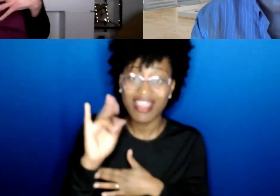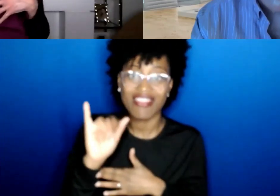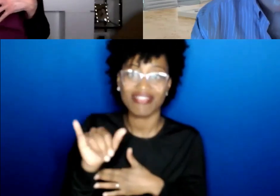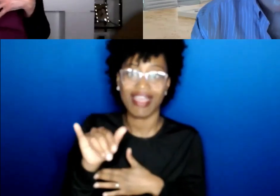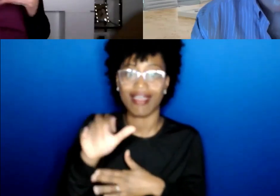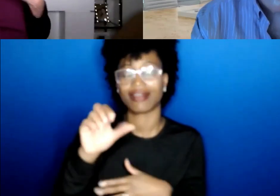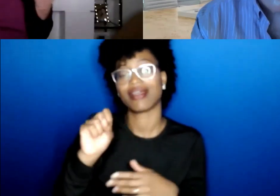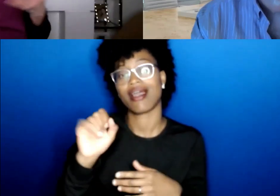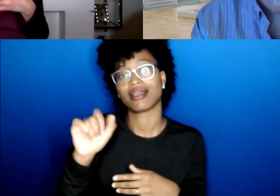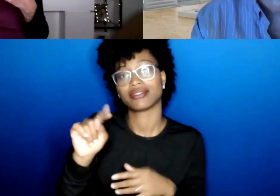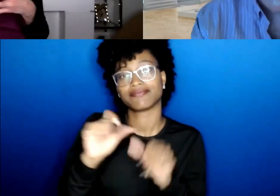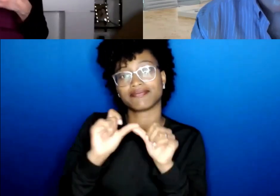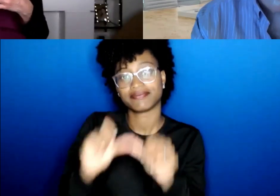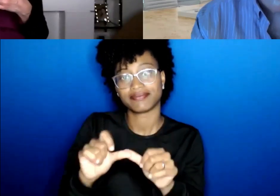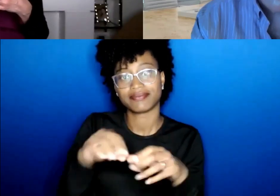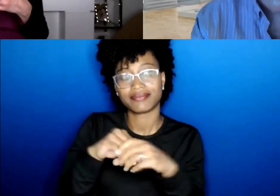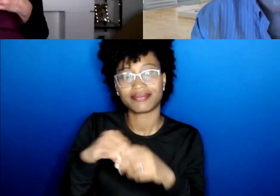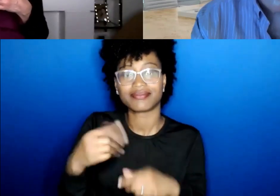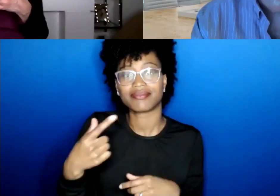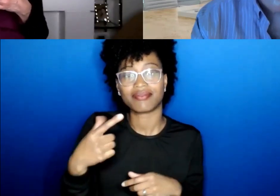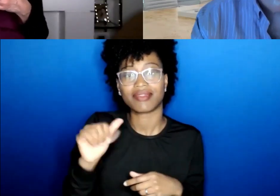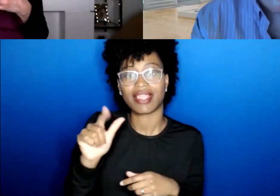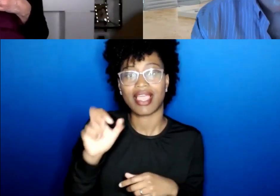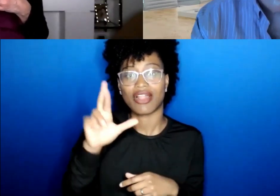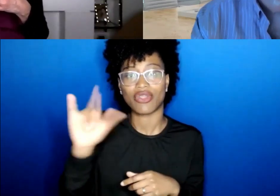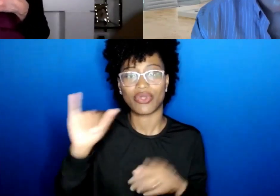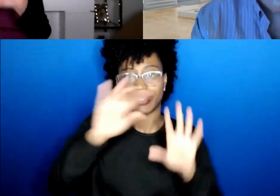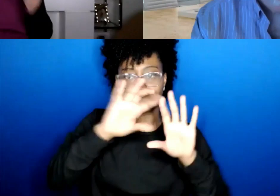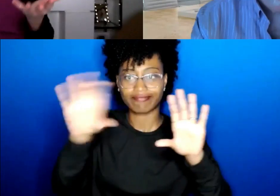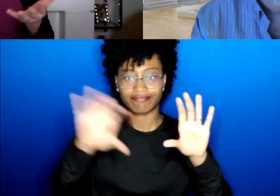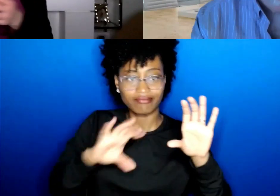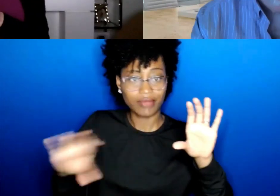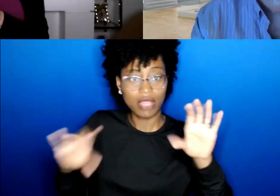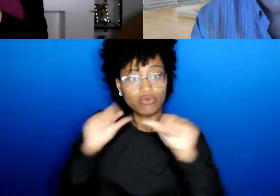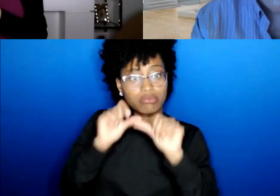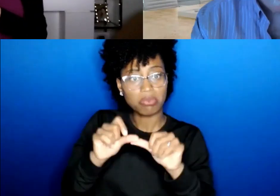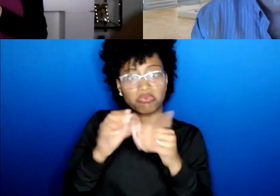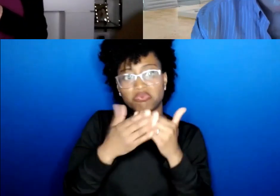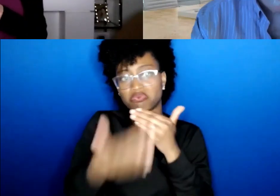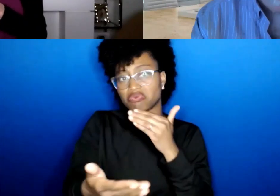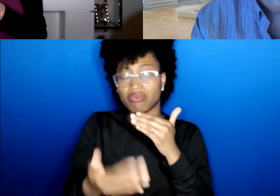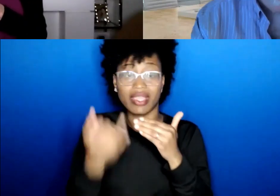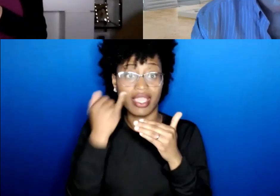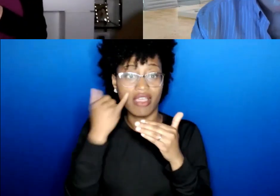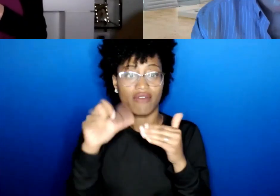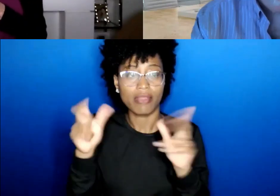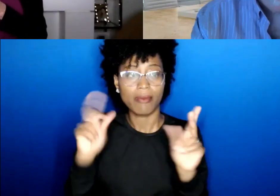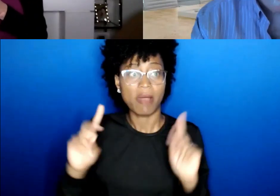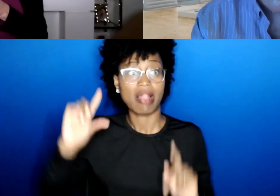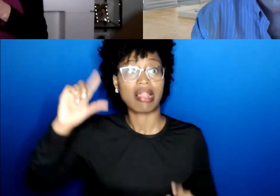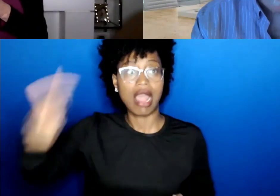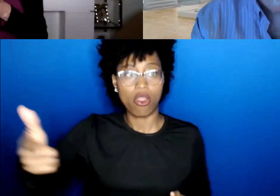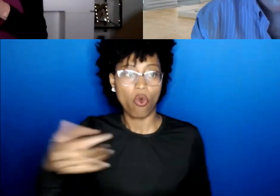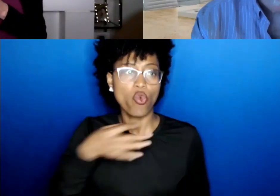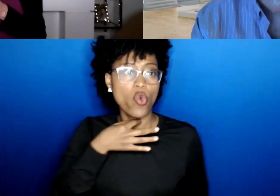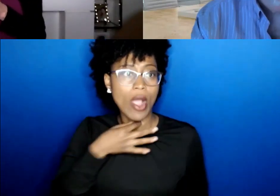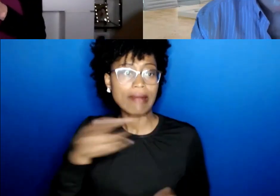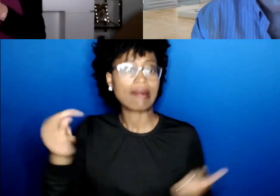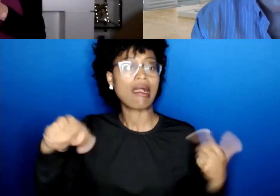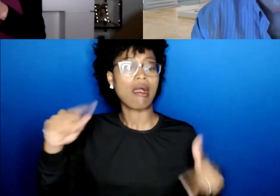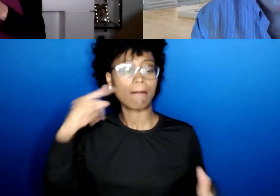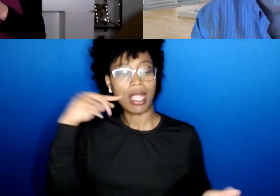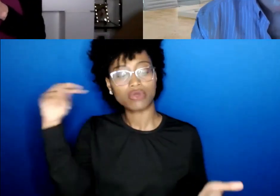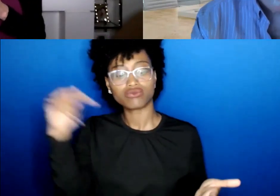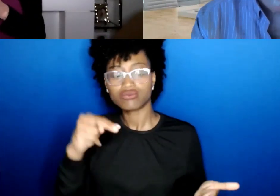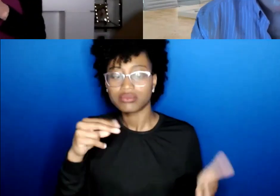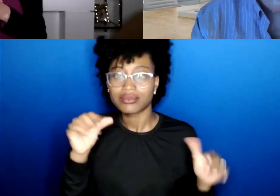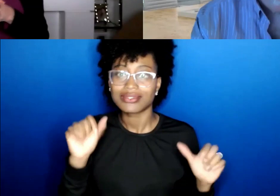who want to see or hear about 06:26:50 or read your interactive presentation